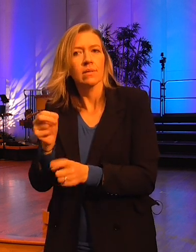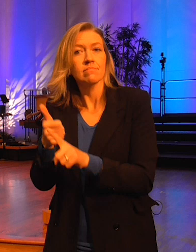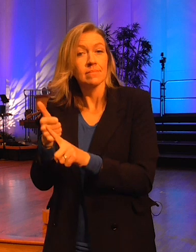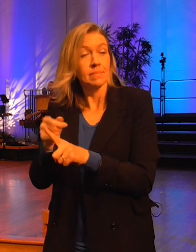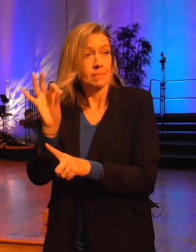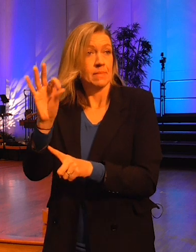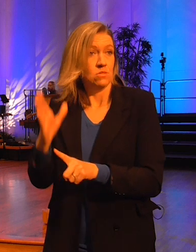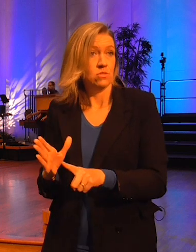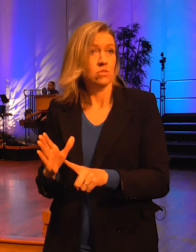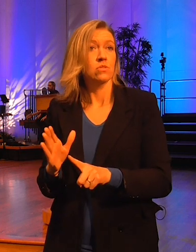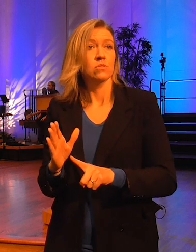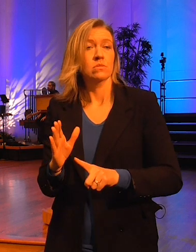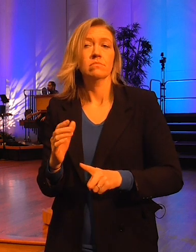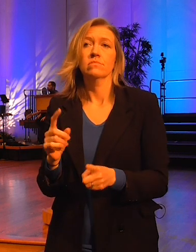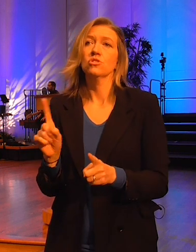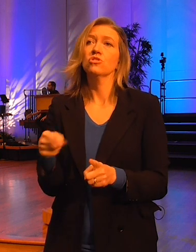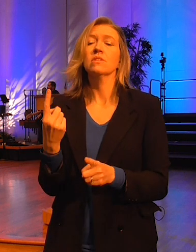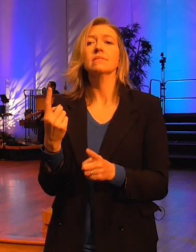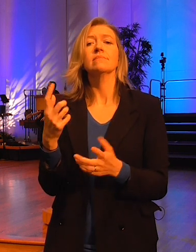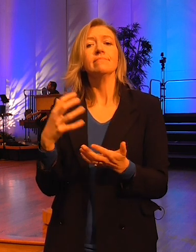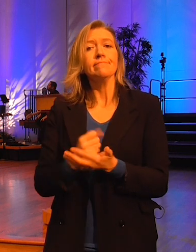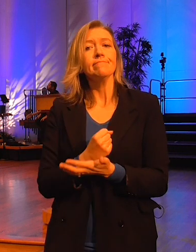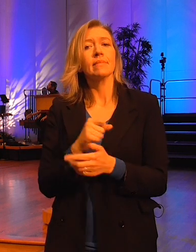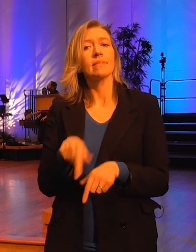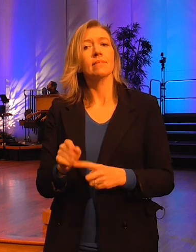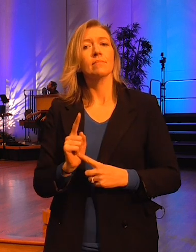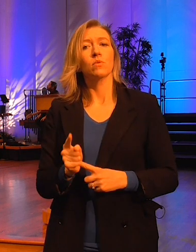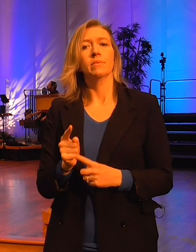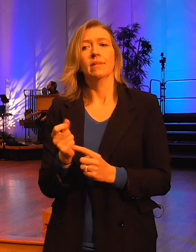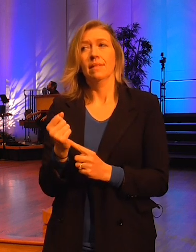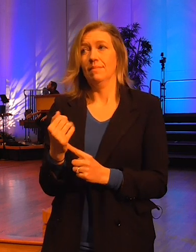uh and we just simply take this time to light this candle in honor of her